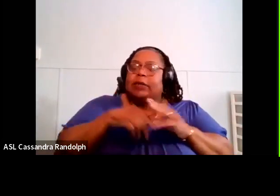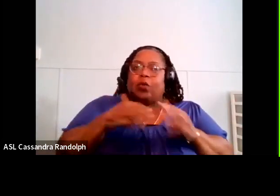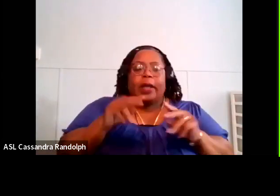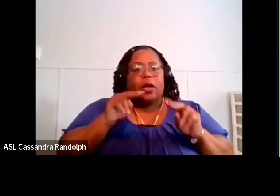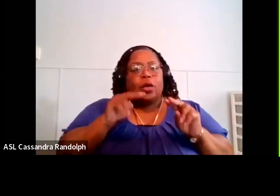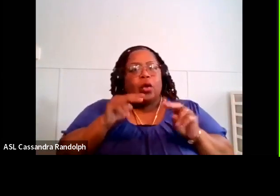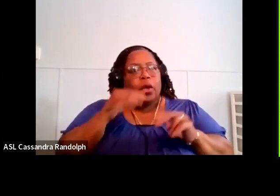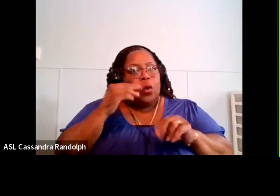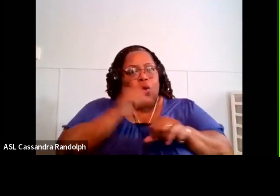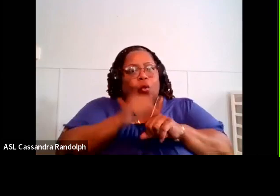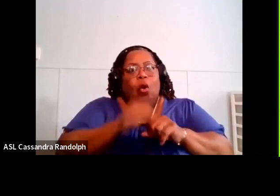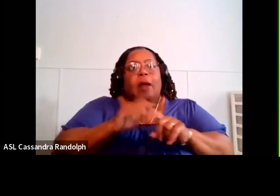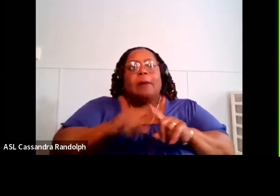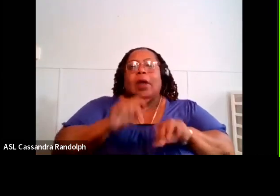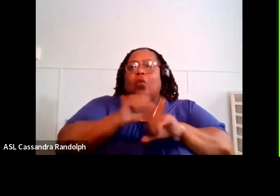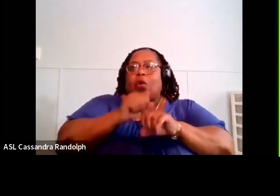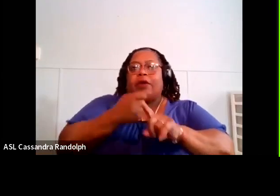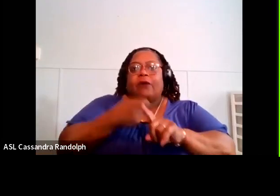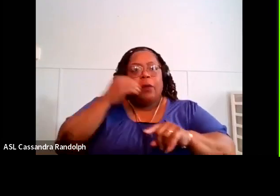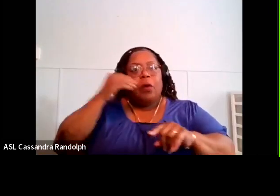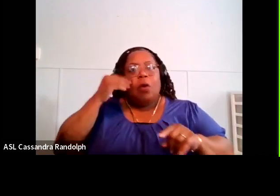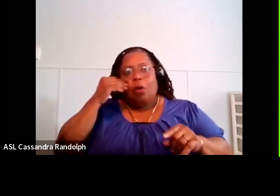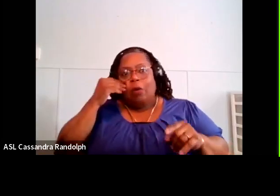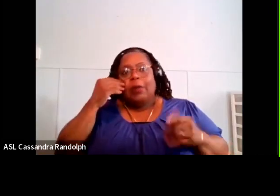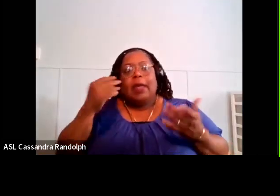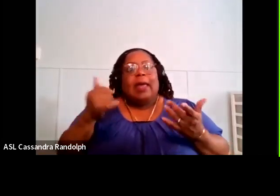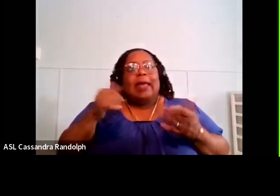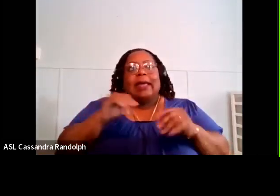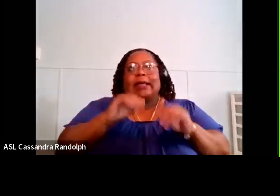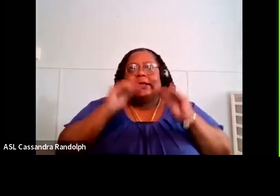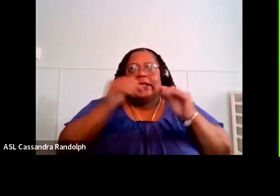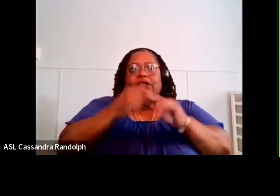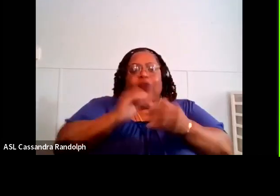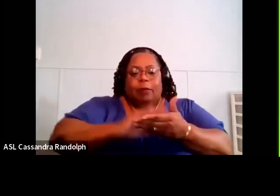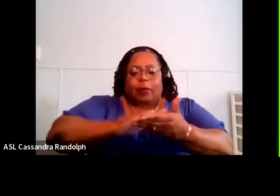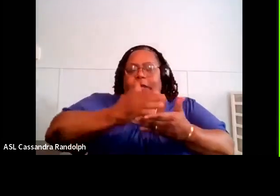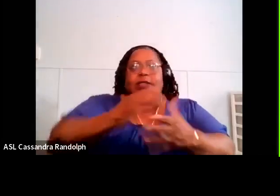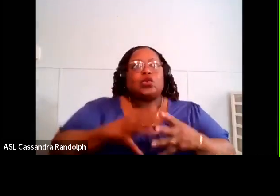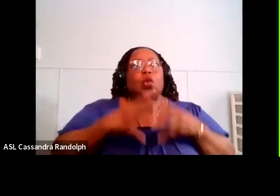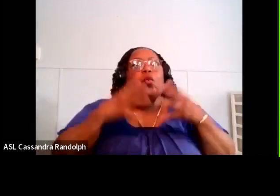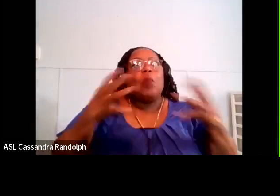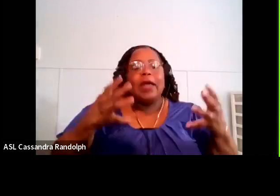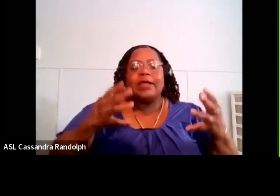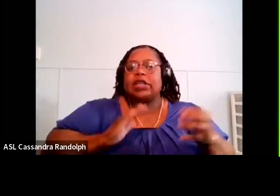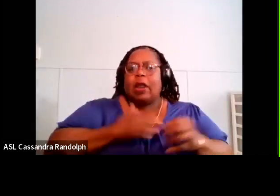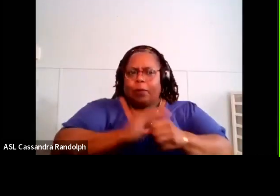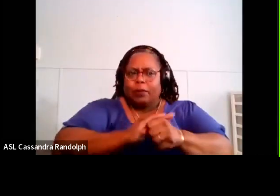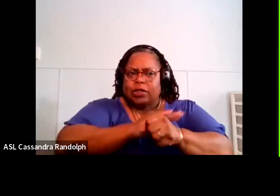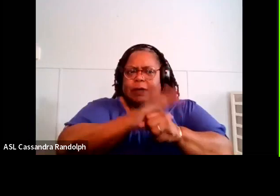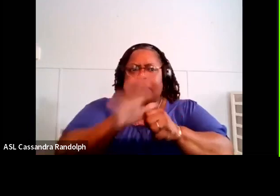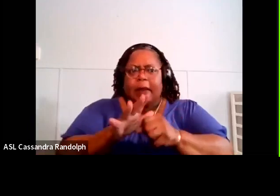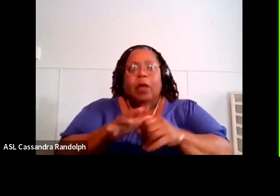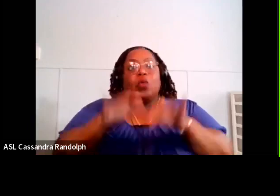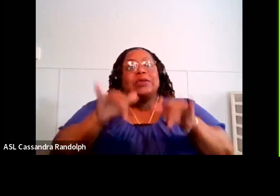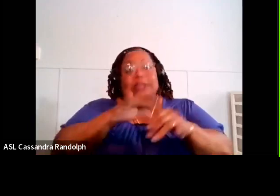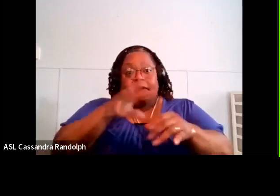education in college, hello. We were not studying as teachers. Were trying to look at new math and an intense way